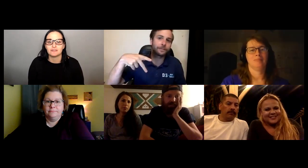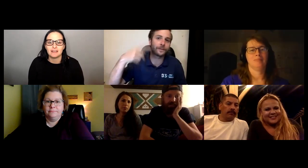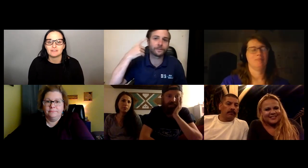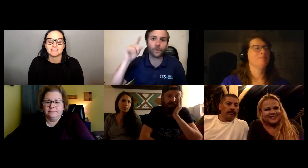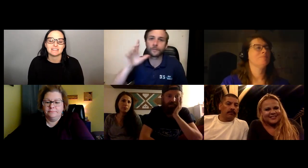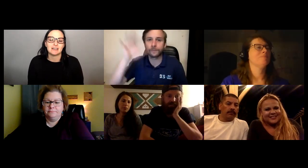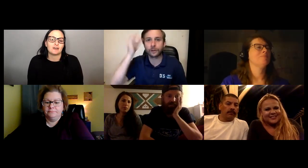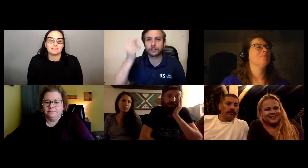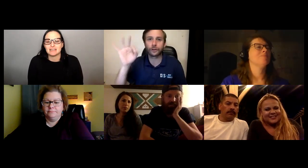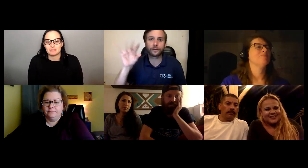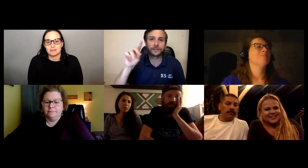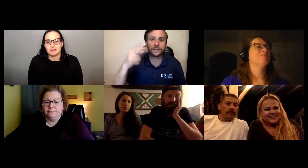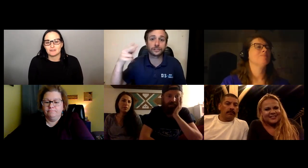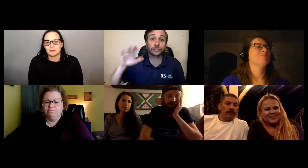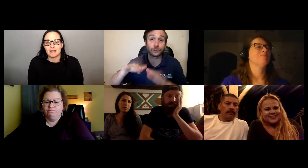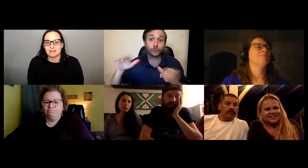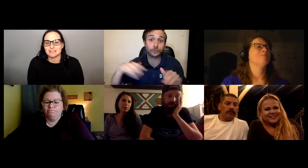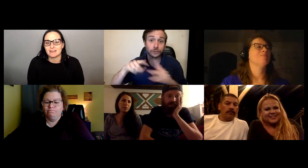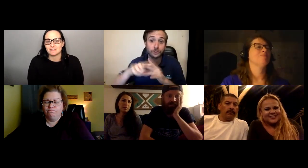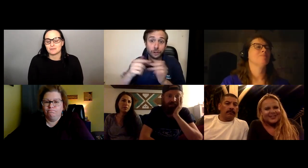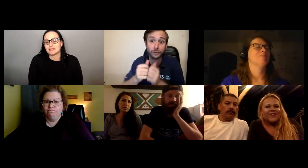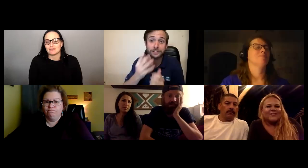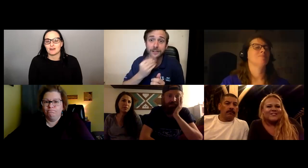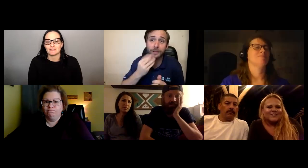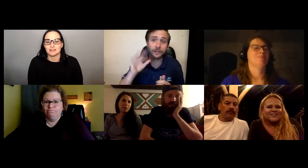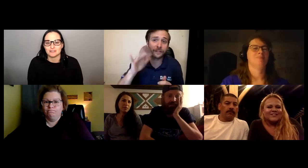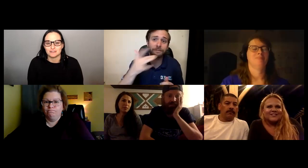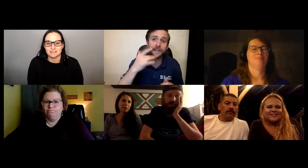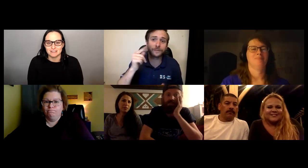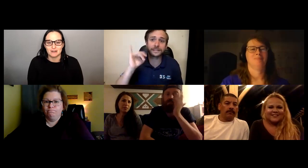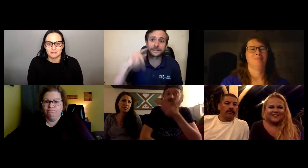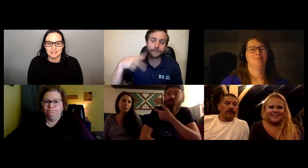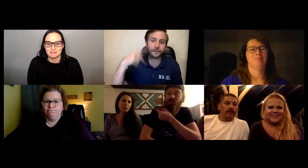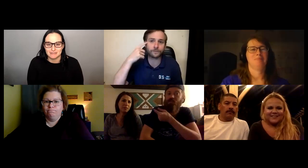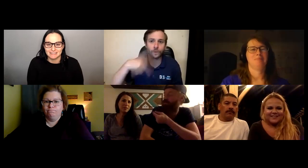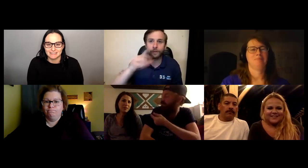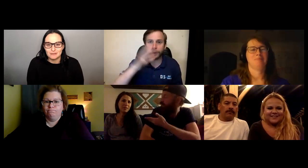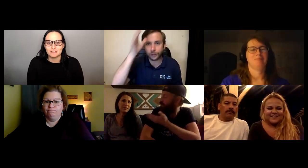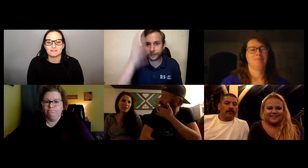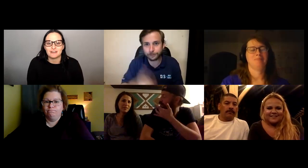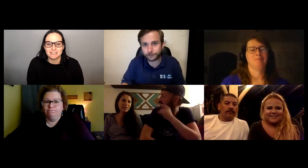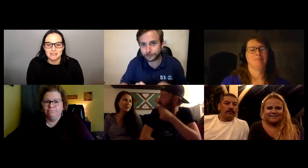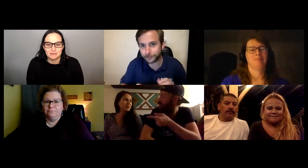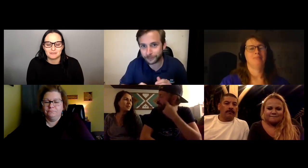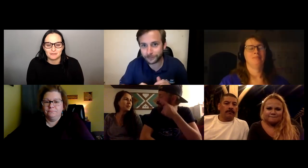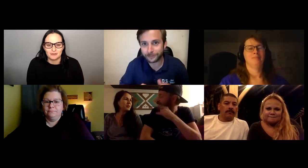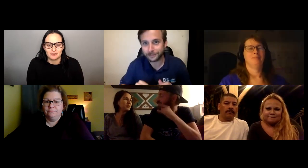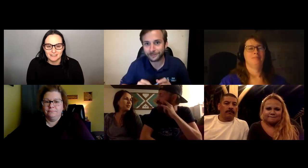favorite tip for parents of with deaf and hard of hearing children let's start with davey and what's your